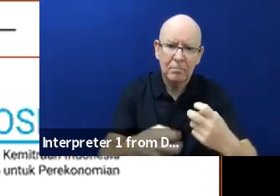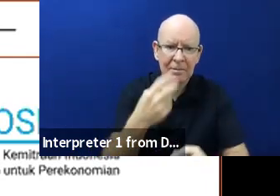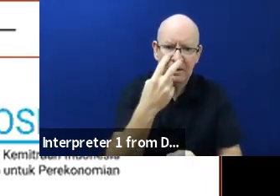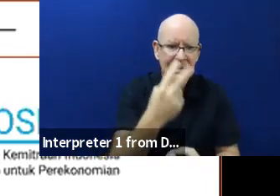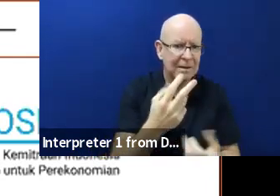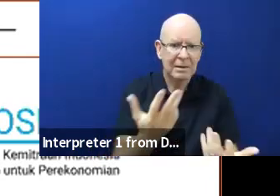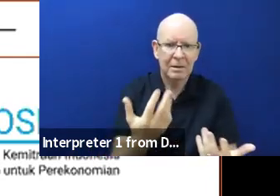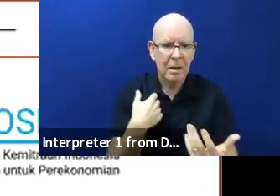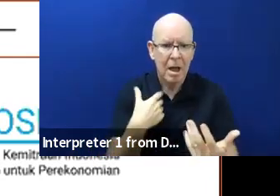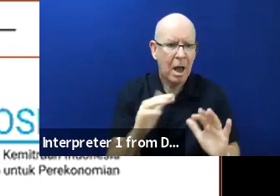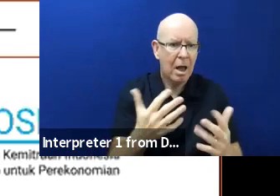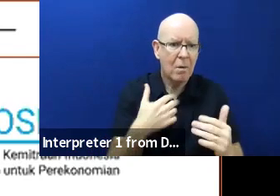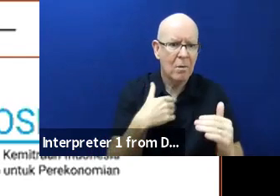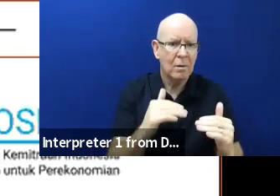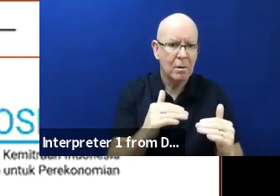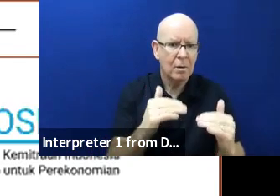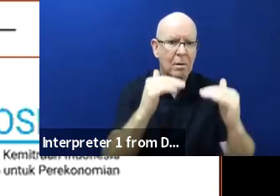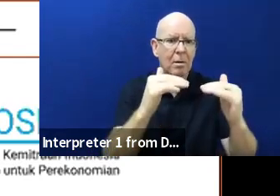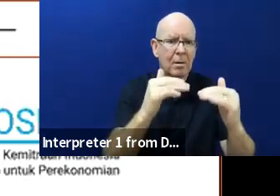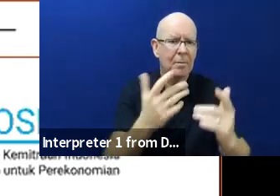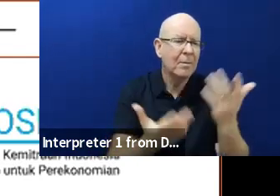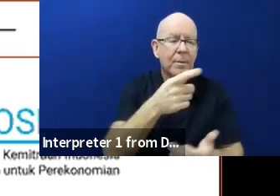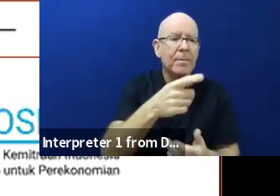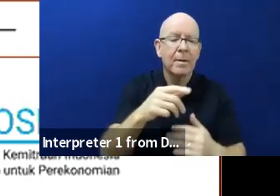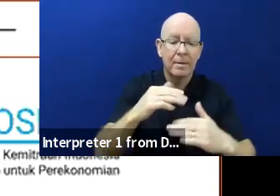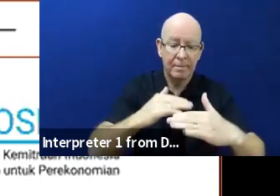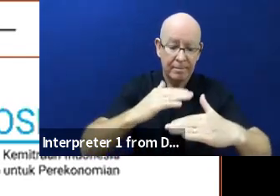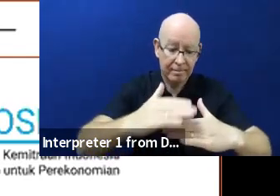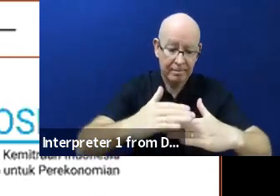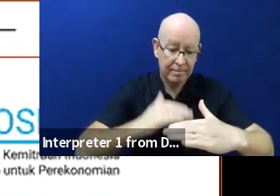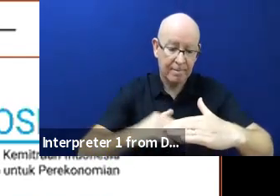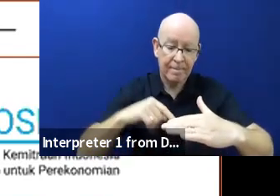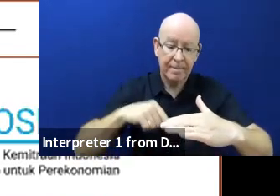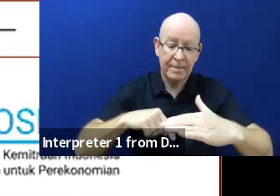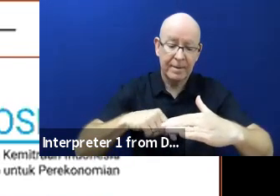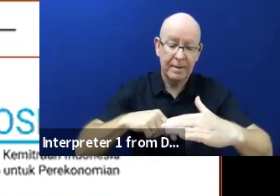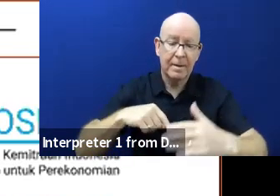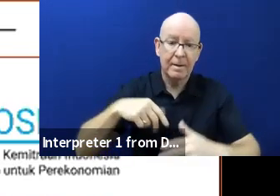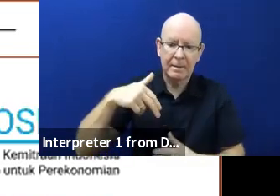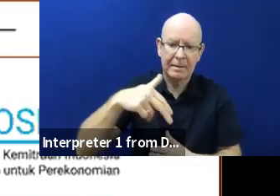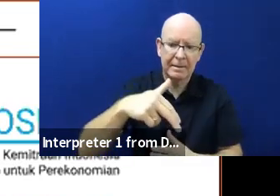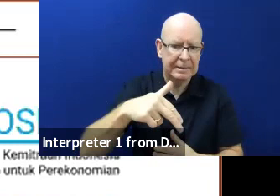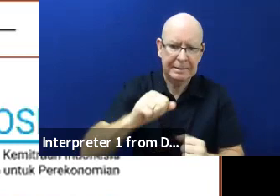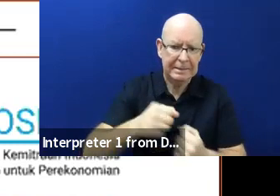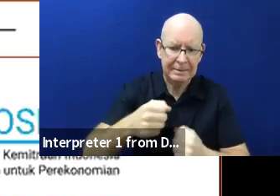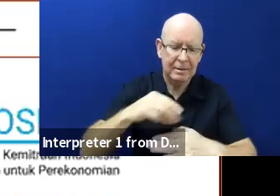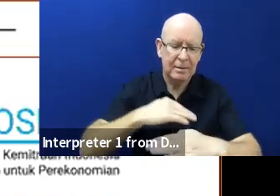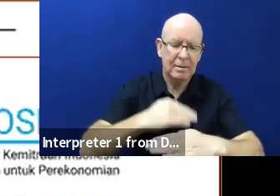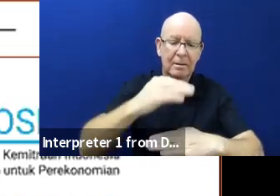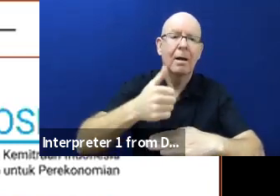and the elderly. So when we looked at economic participation, we found as Alex also mentioned,